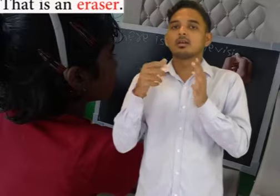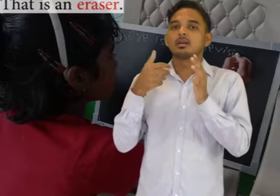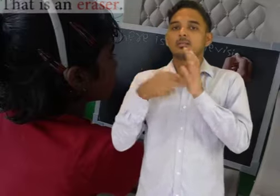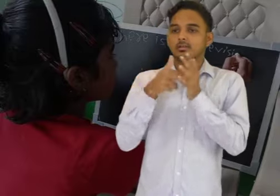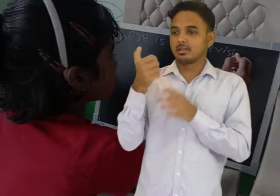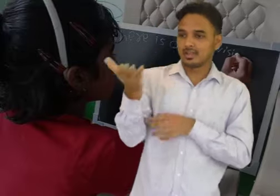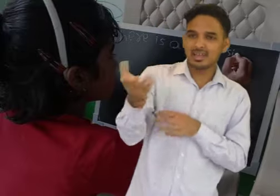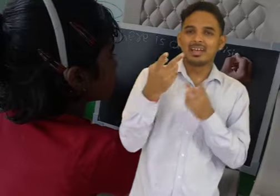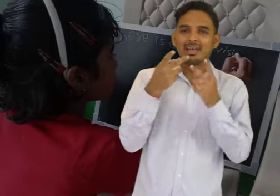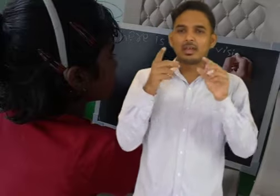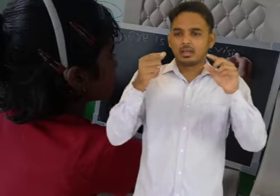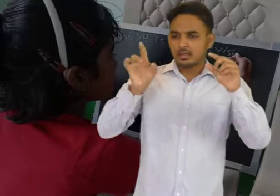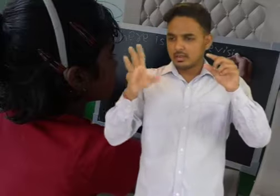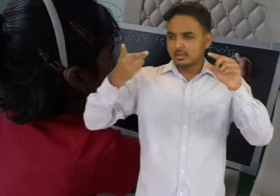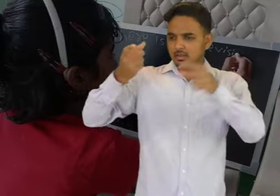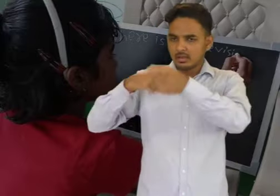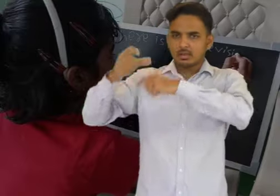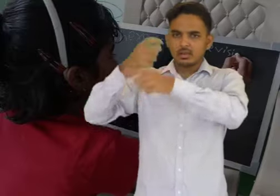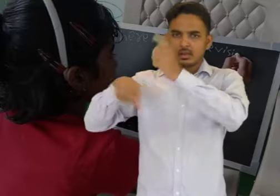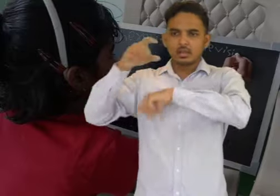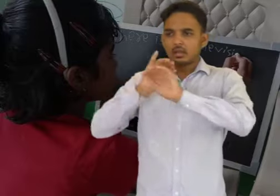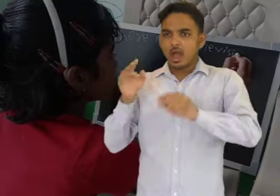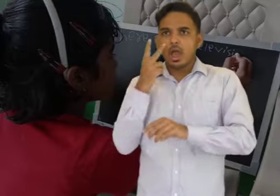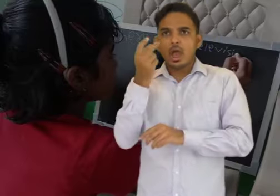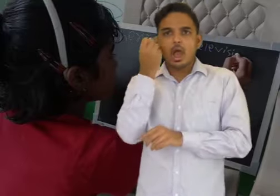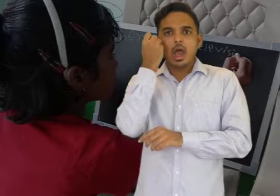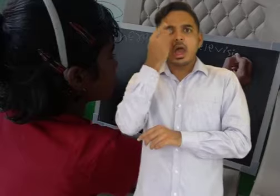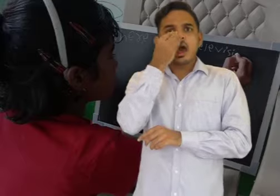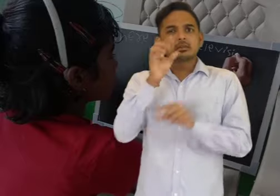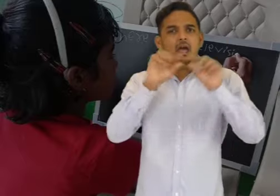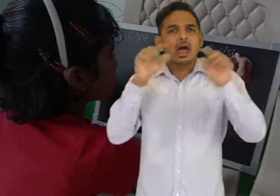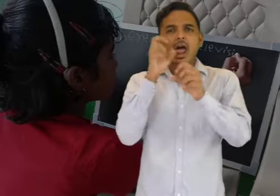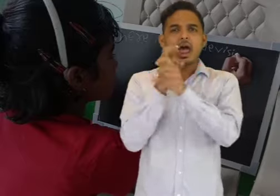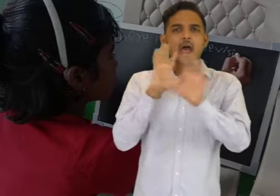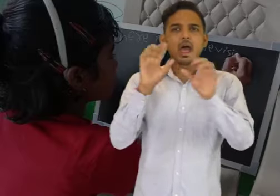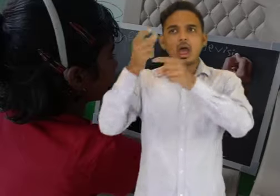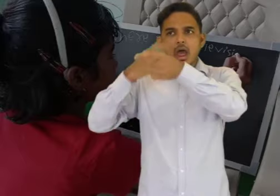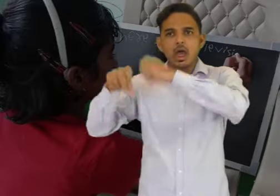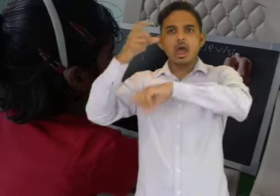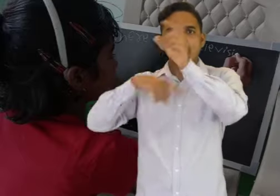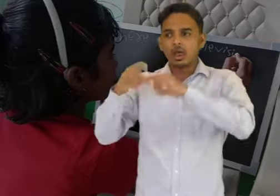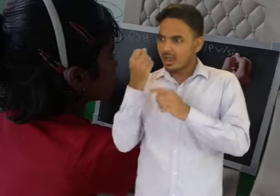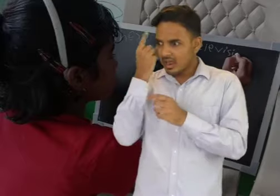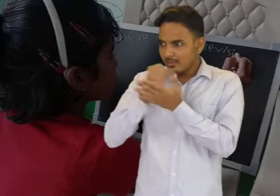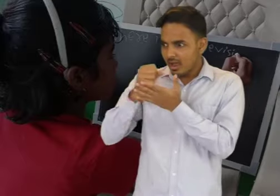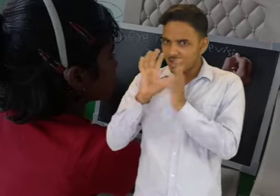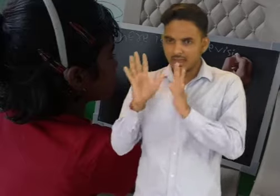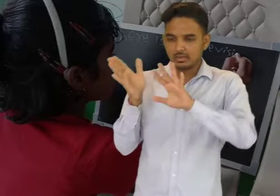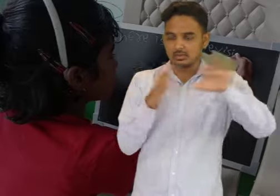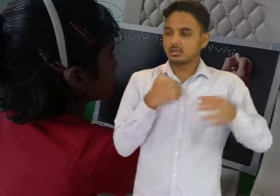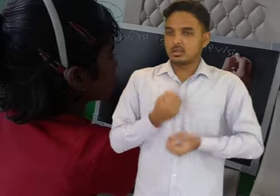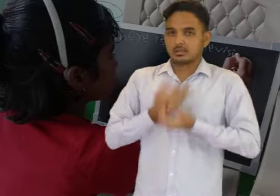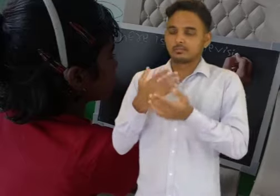that is a tree then we replace the object but keep the